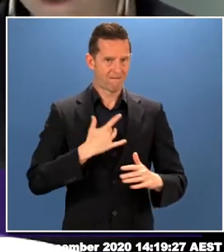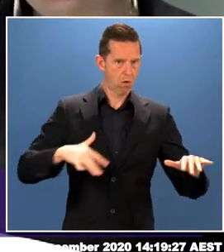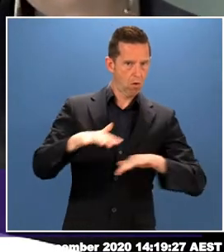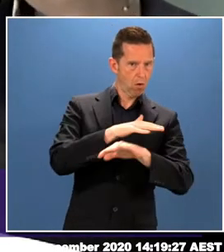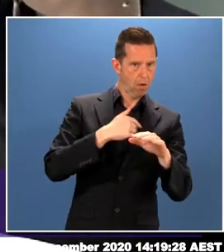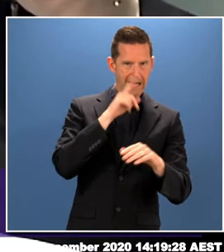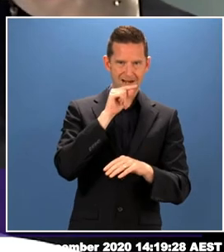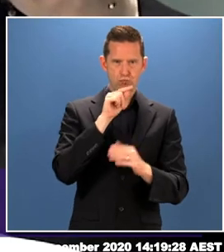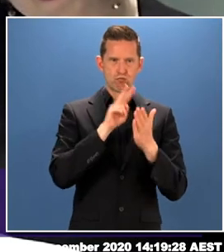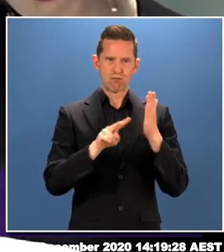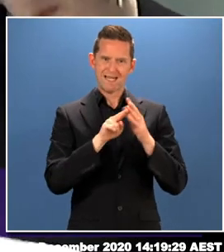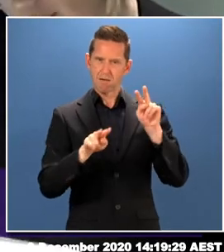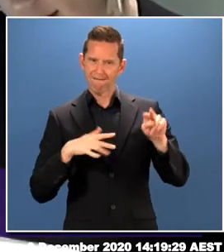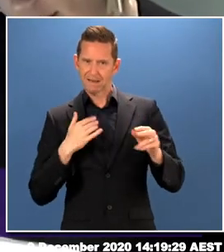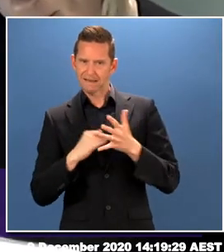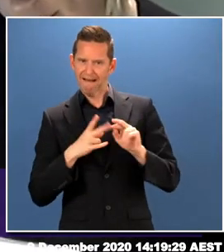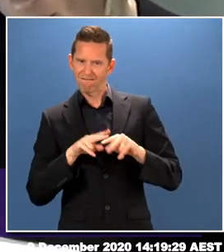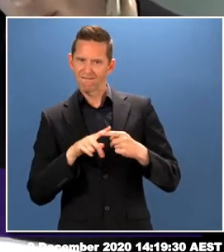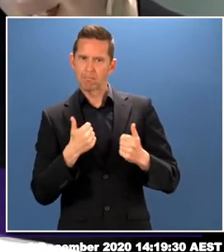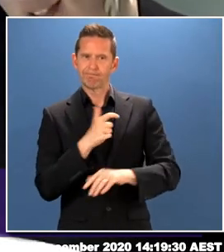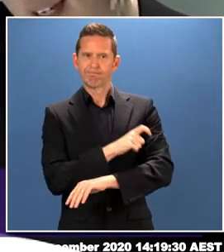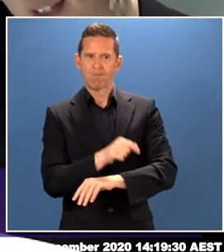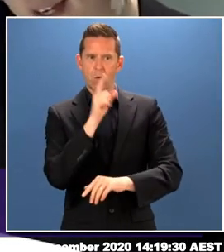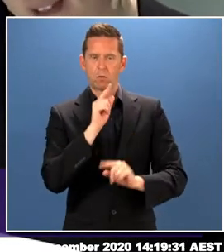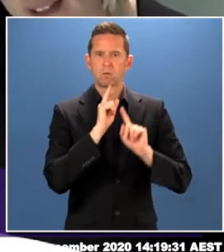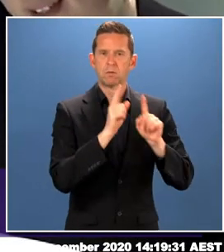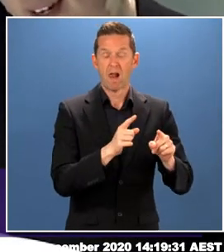So again there's really individual components that need to be considered,